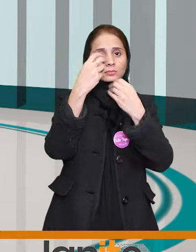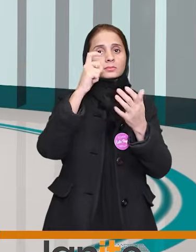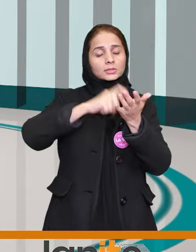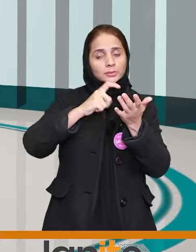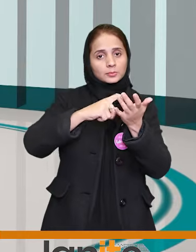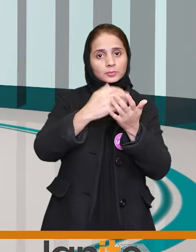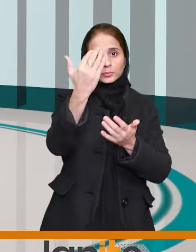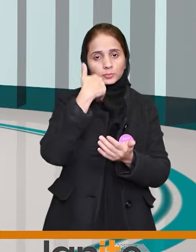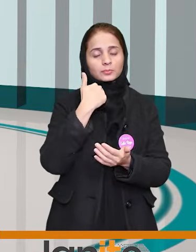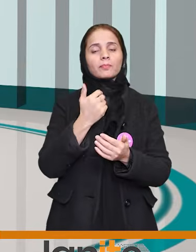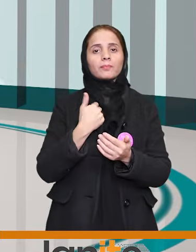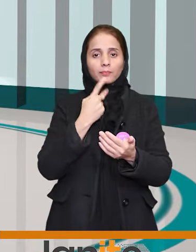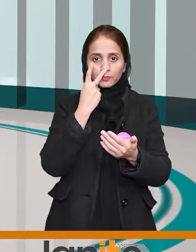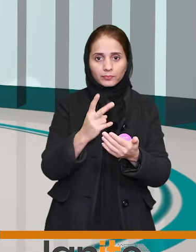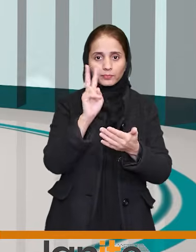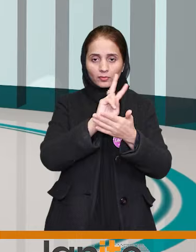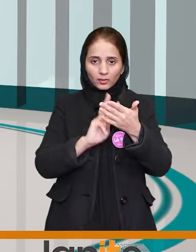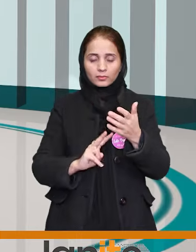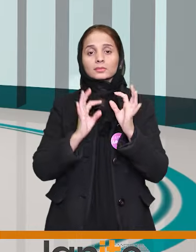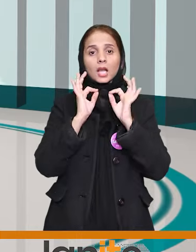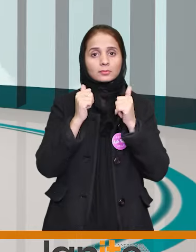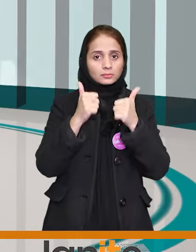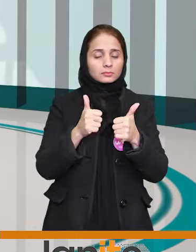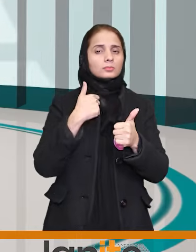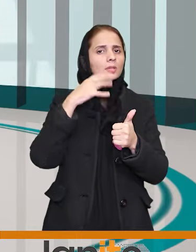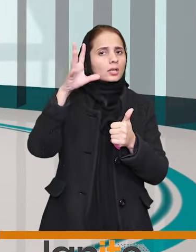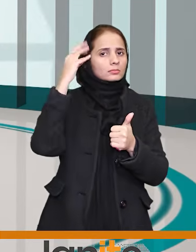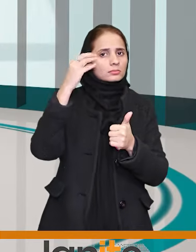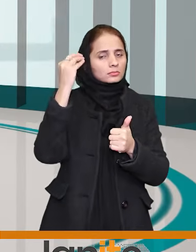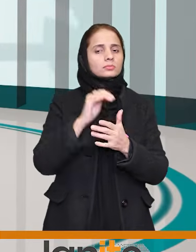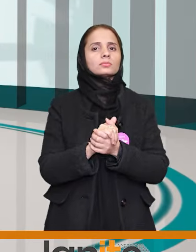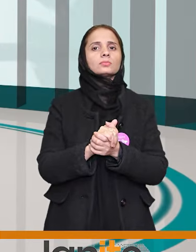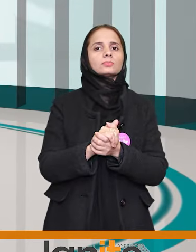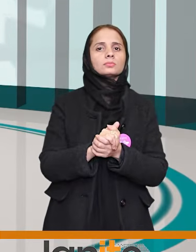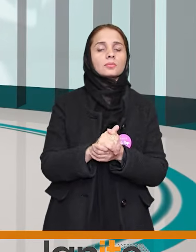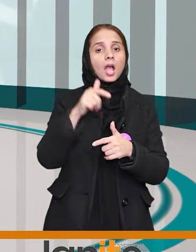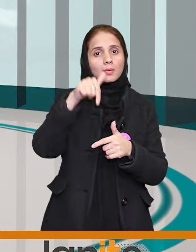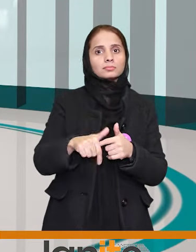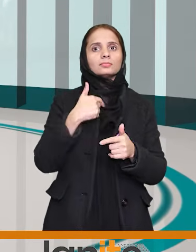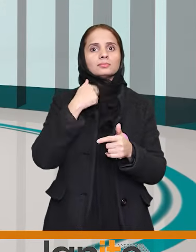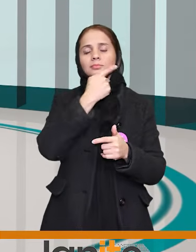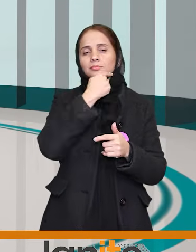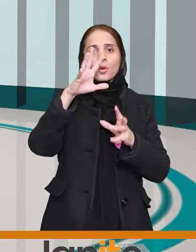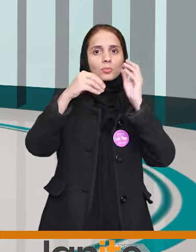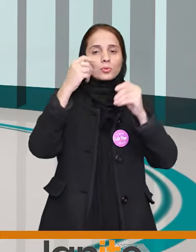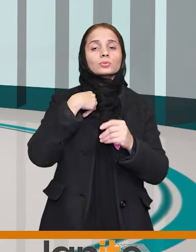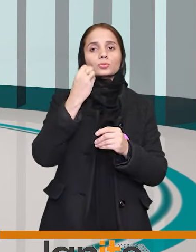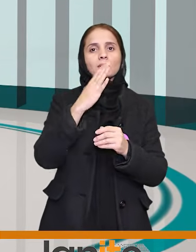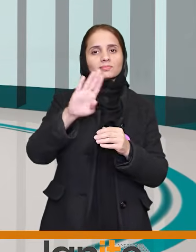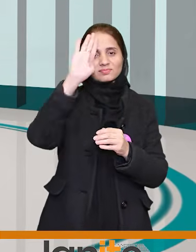And let me also tell you that I have experienced this, haven't you wished good morning to the employer?